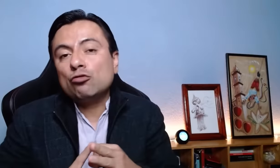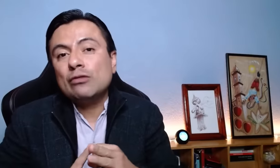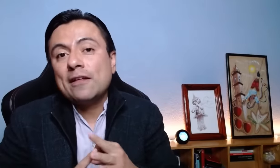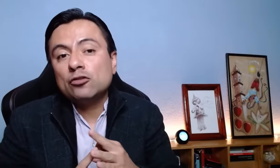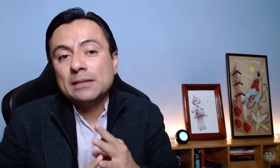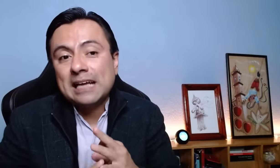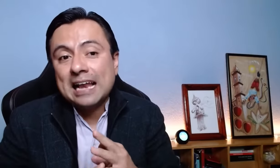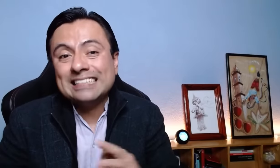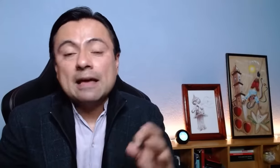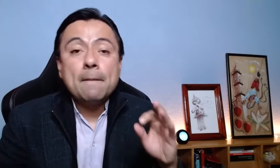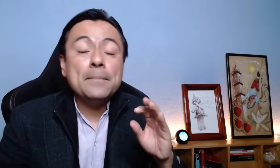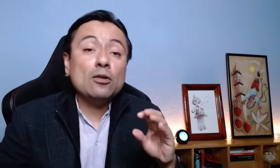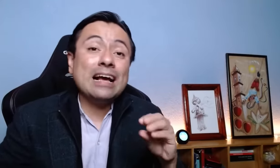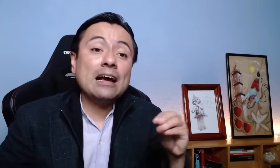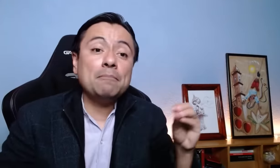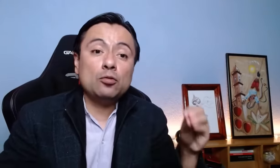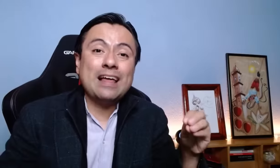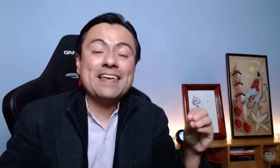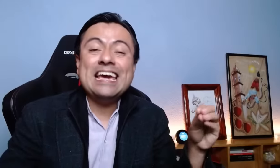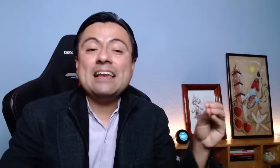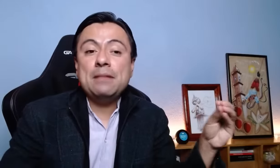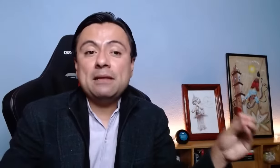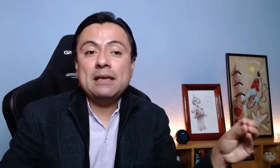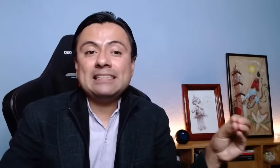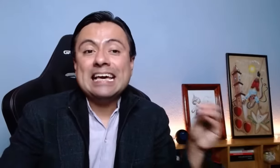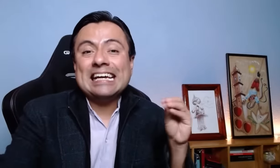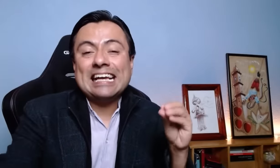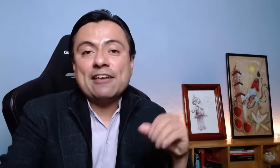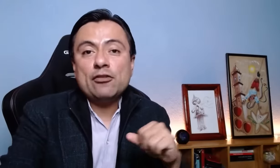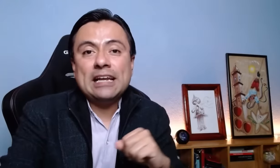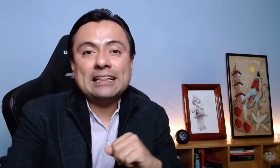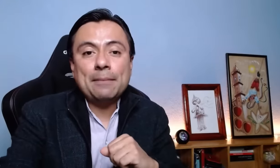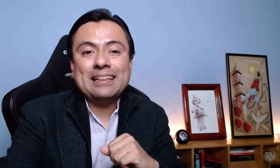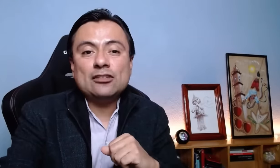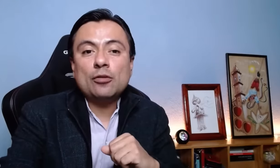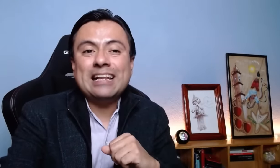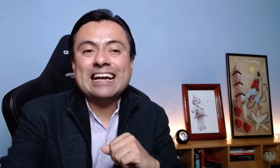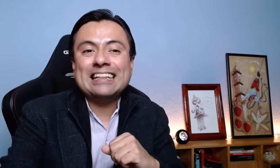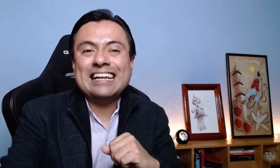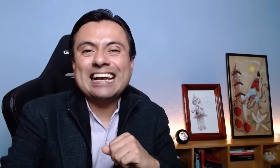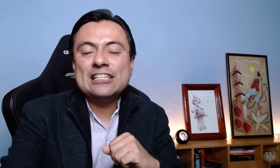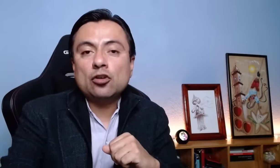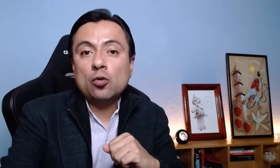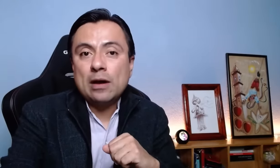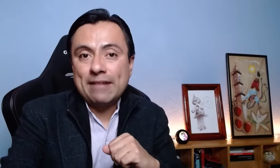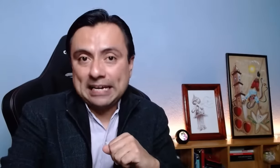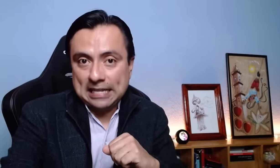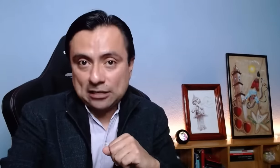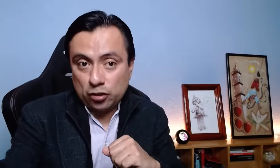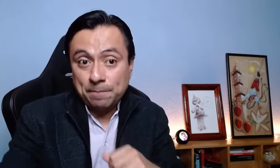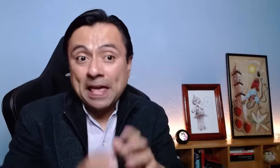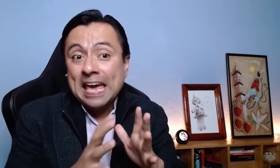they upset the structure of the Mix them but the capture of El minimix fell directly on the cartel